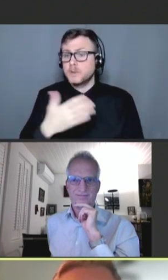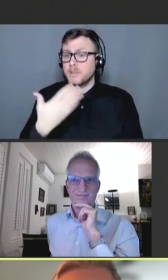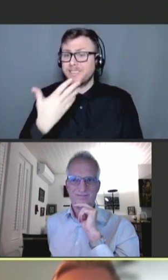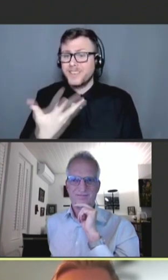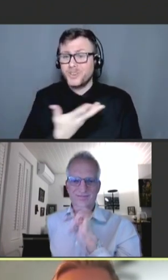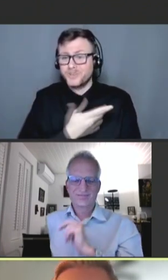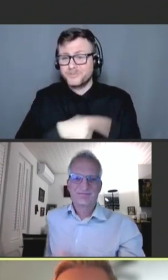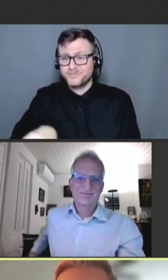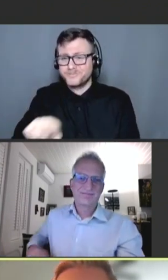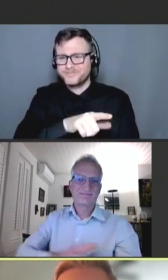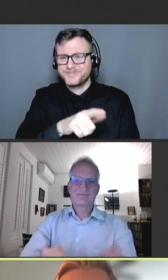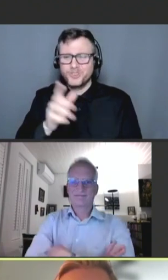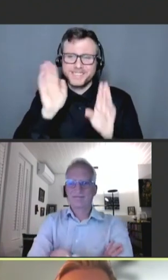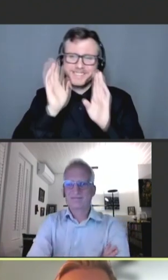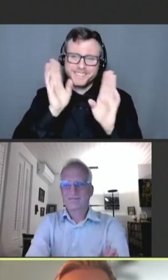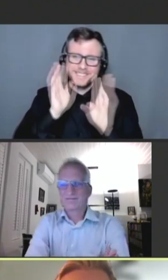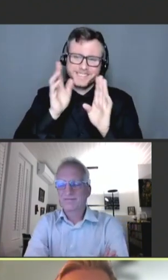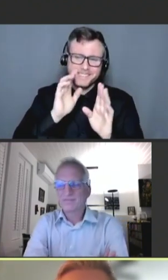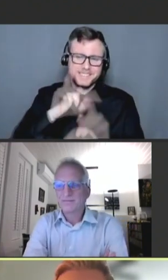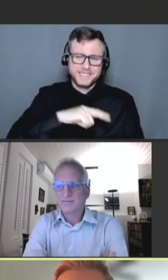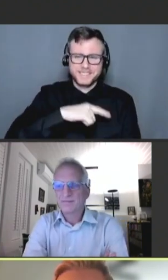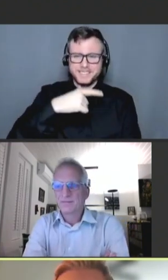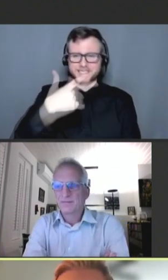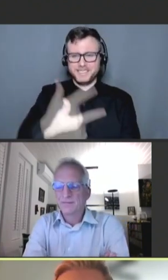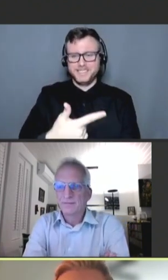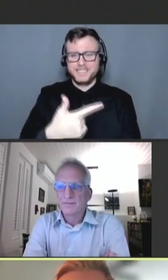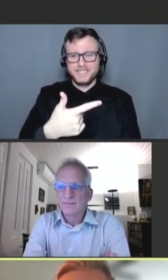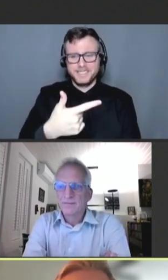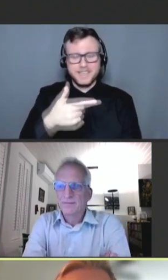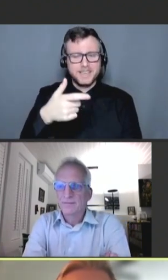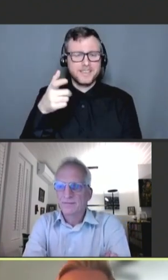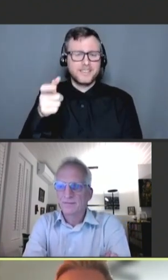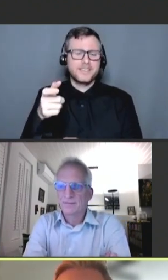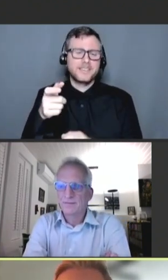for your attention. I'll turn it back over to the moderator and I'm looking forward to the Q and A.